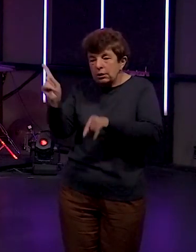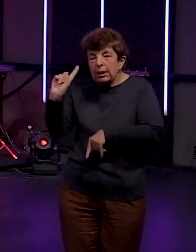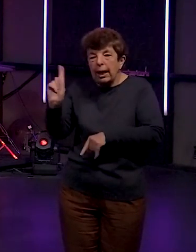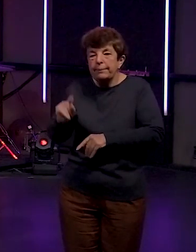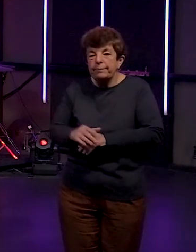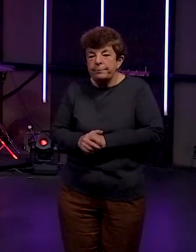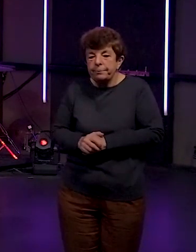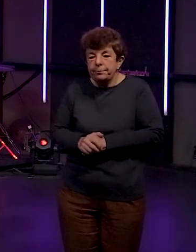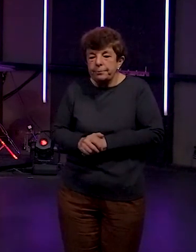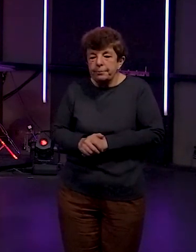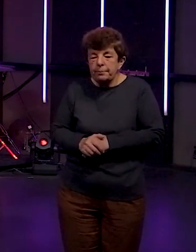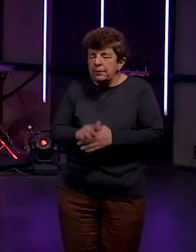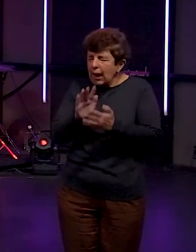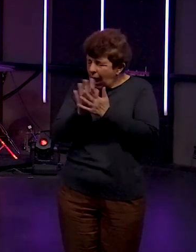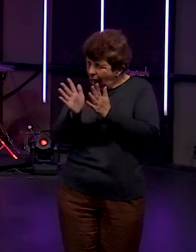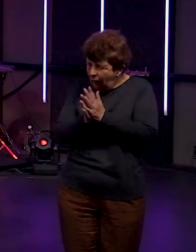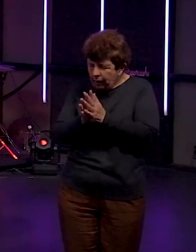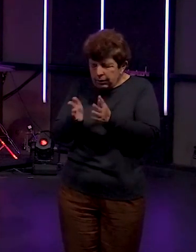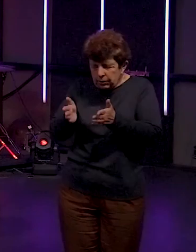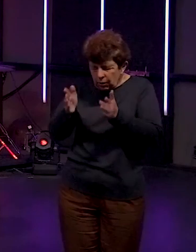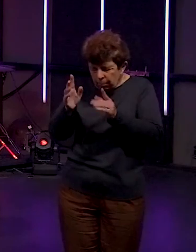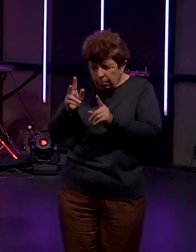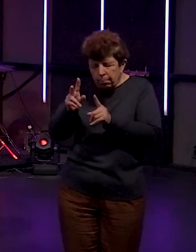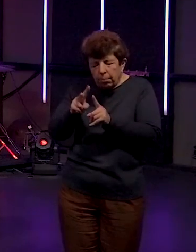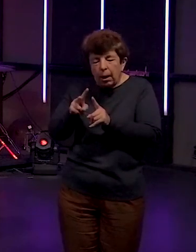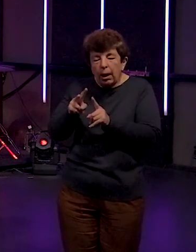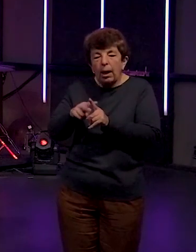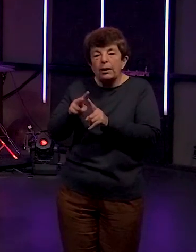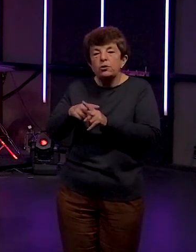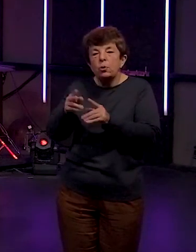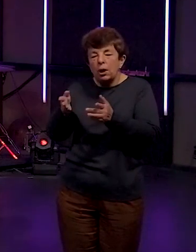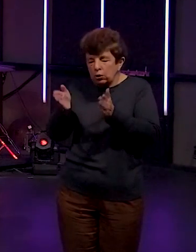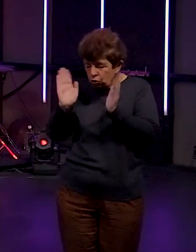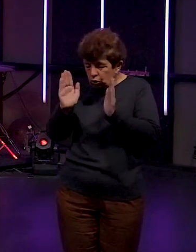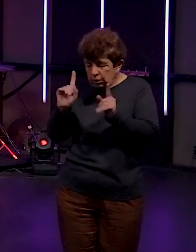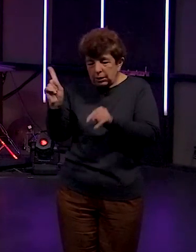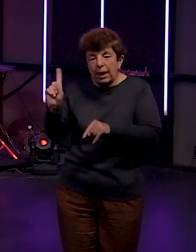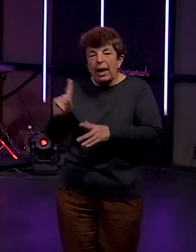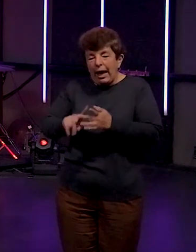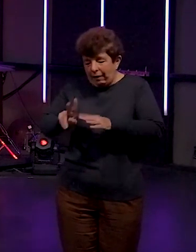How does that apply to us as a church today if we want the same outcome